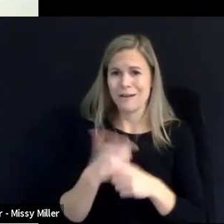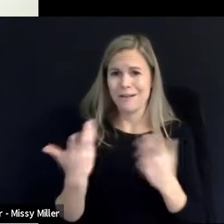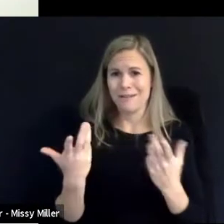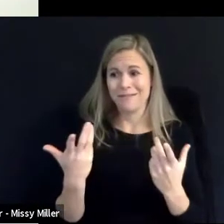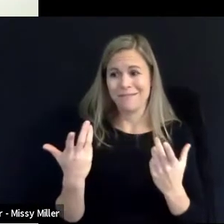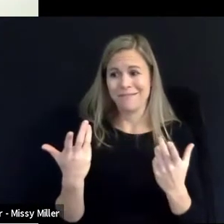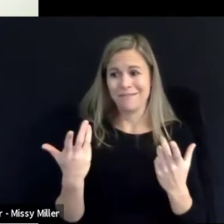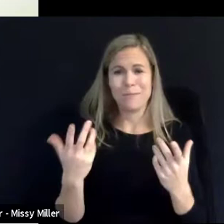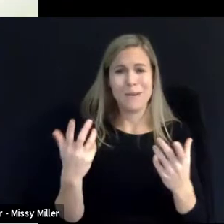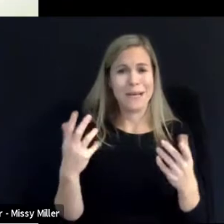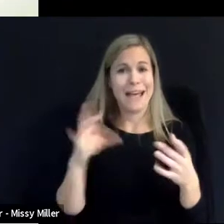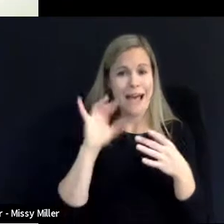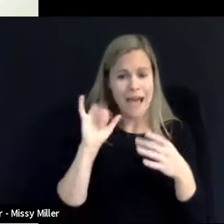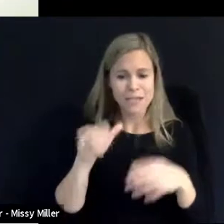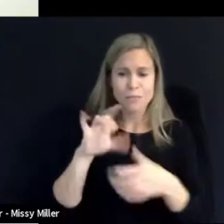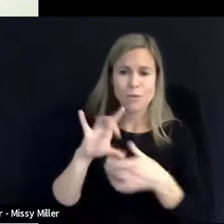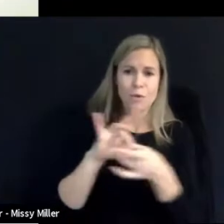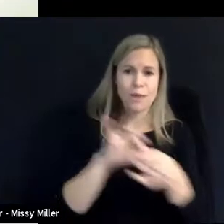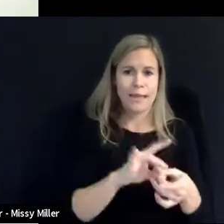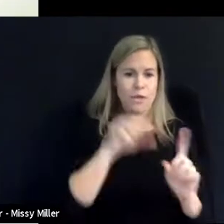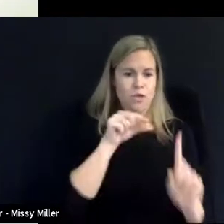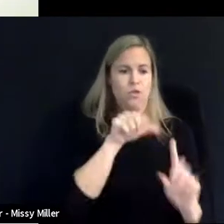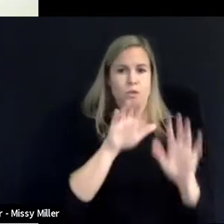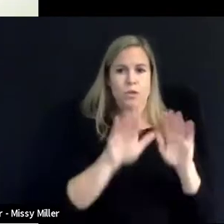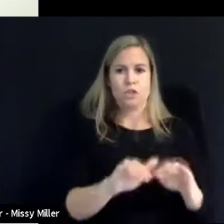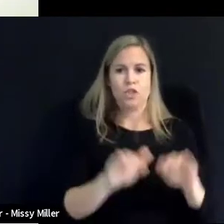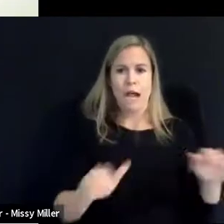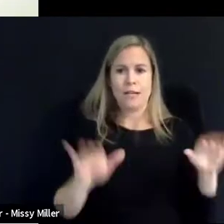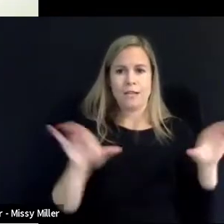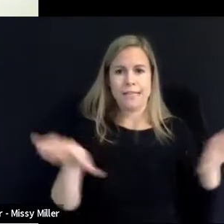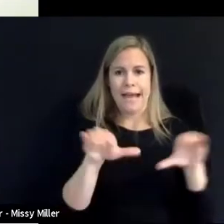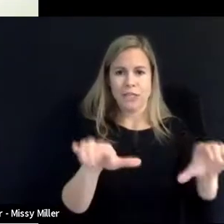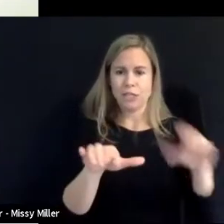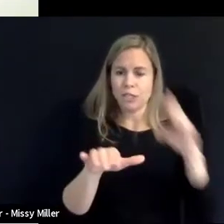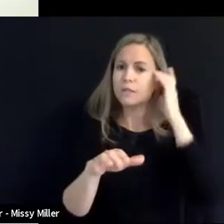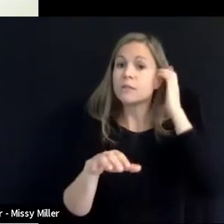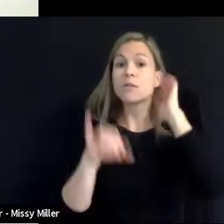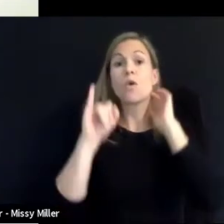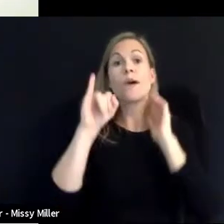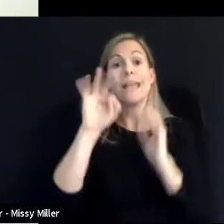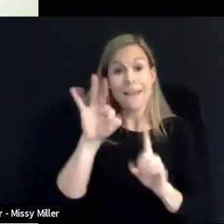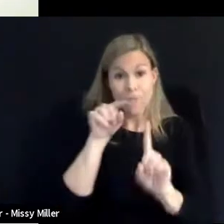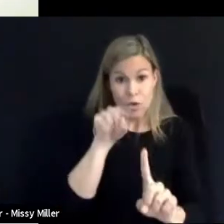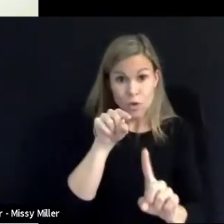it must be revealed in advance. If you decide, you want to beat up your sister,